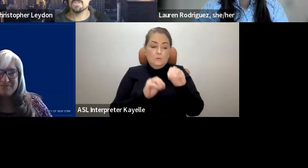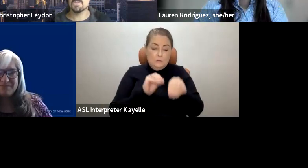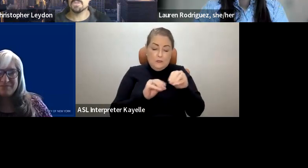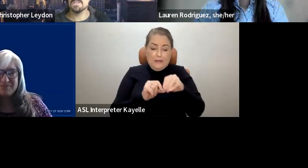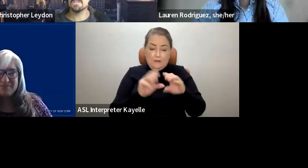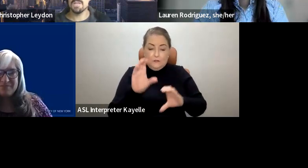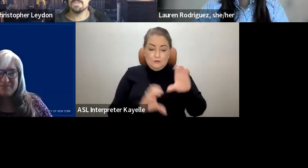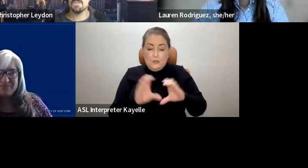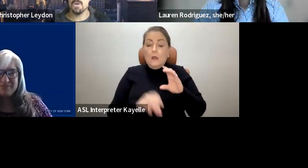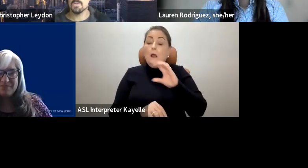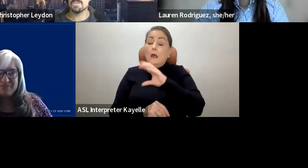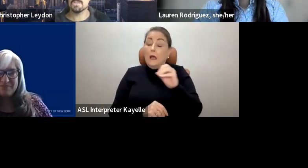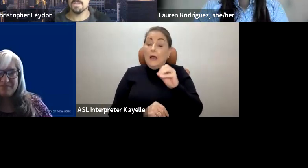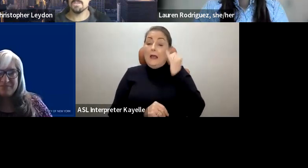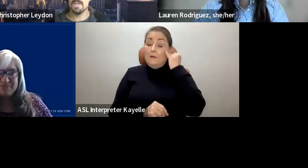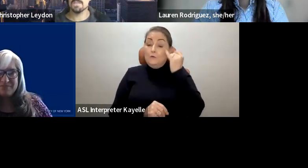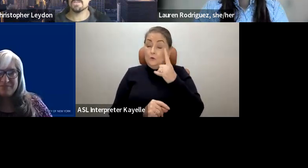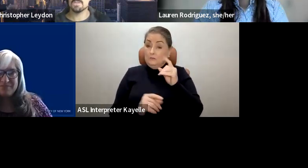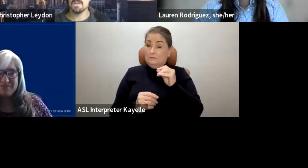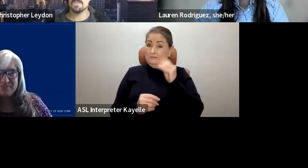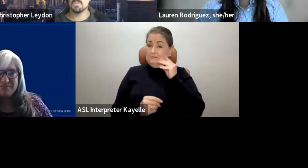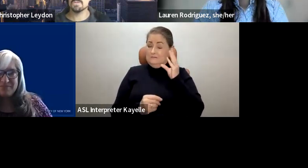issues, please message the hosts in the chat. So our tech support